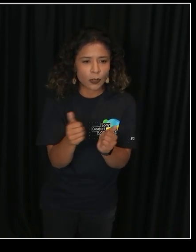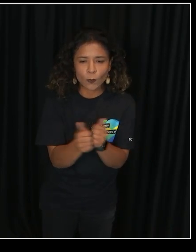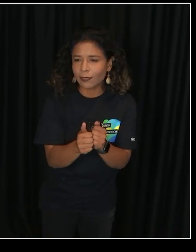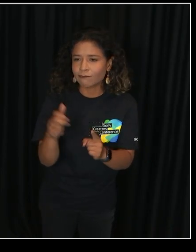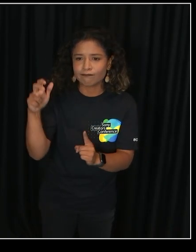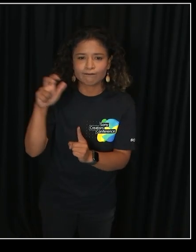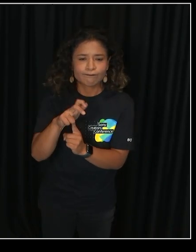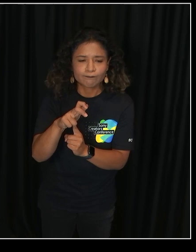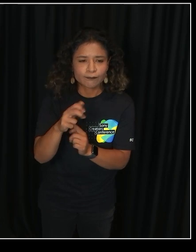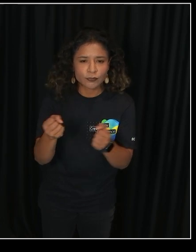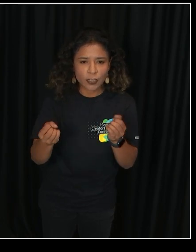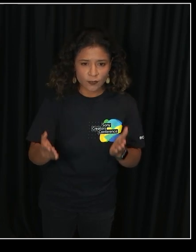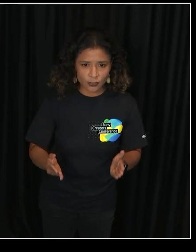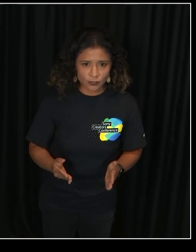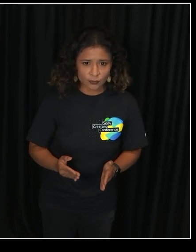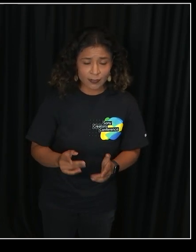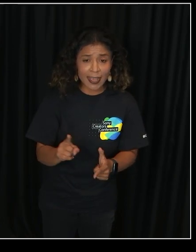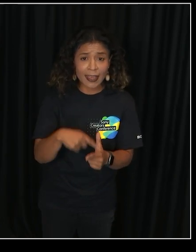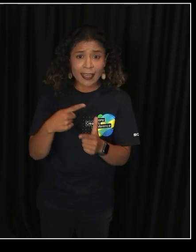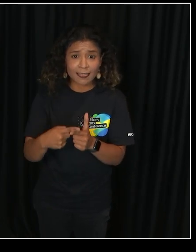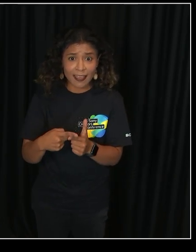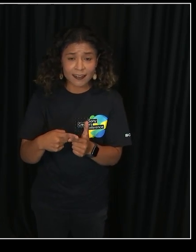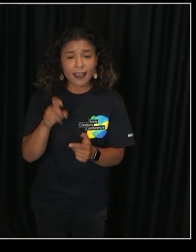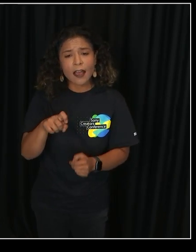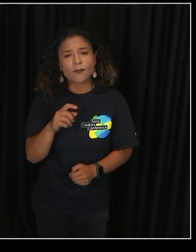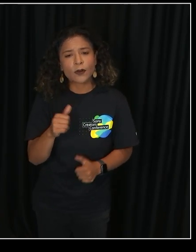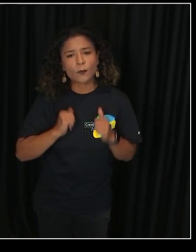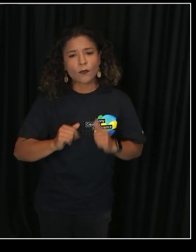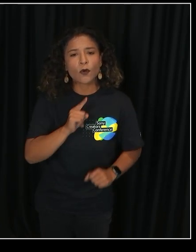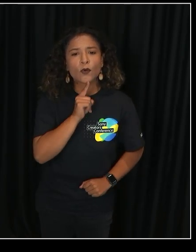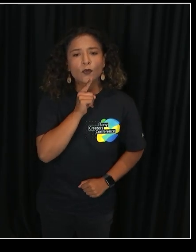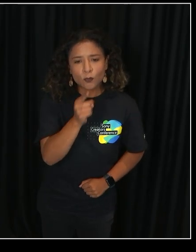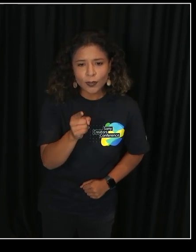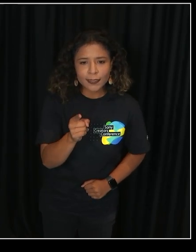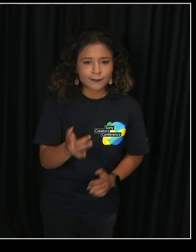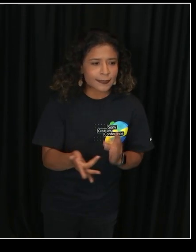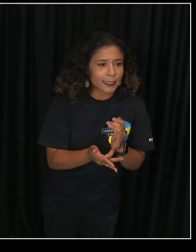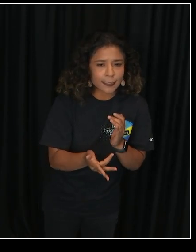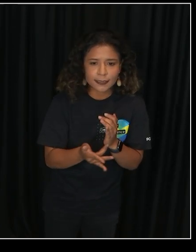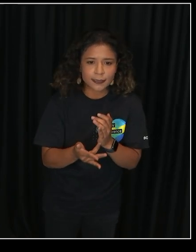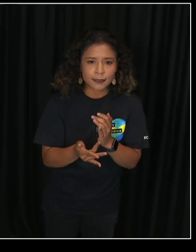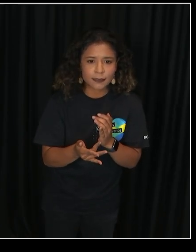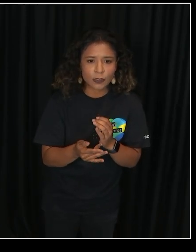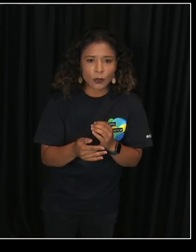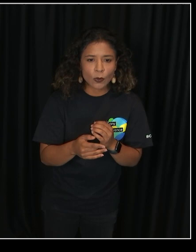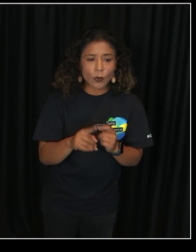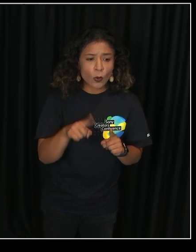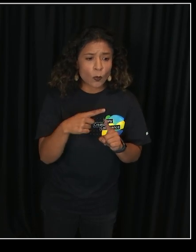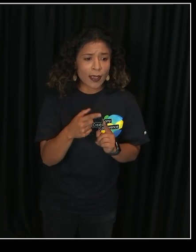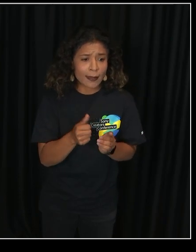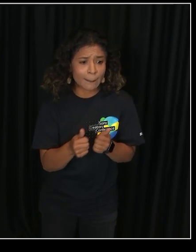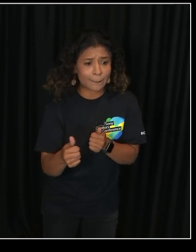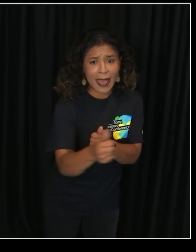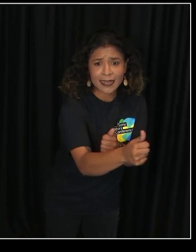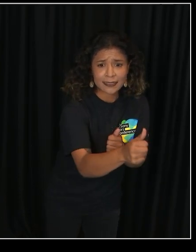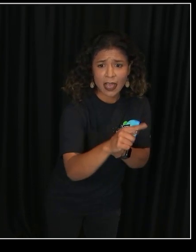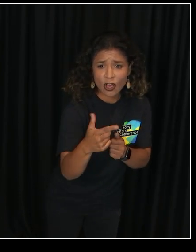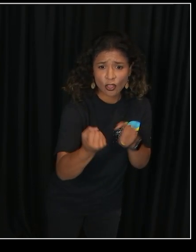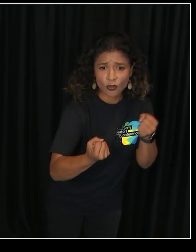Then it had to perform actual racing tactics. It had to know when it could pass, when to defend, what maneuvers to take